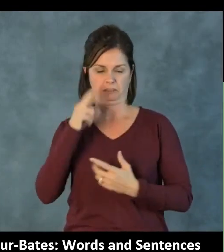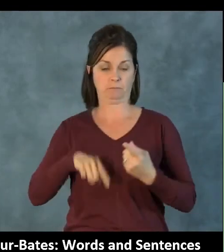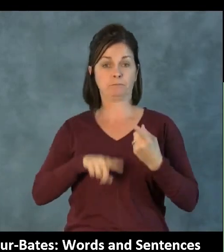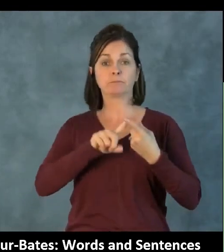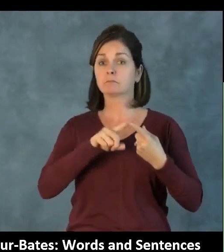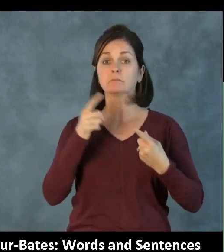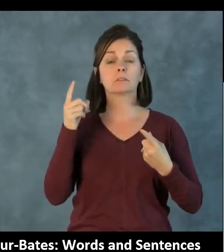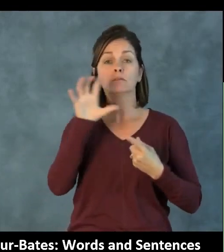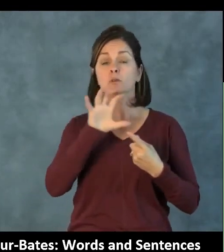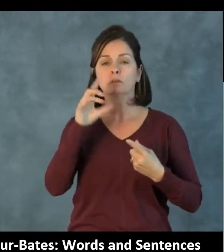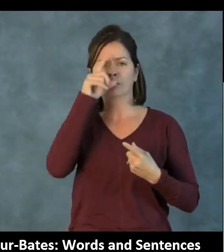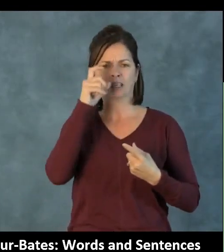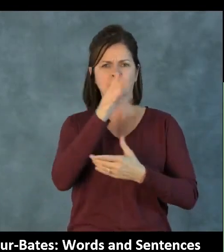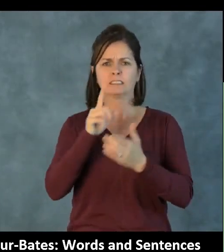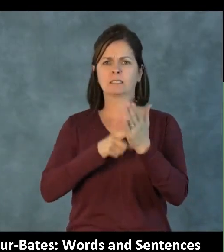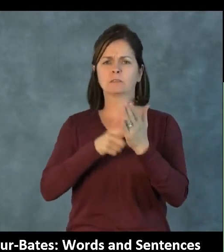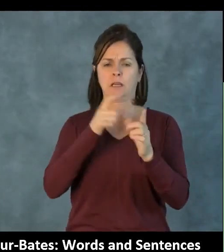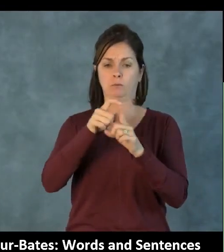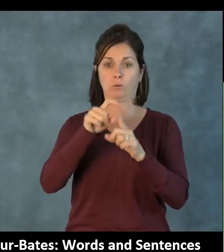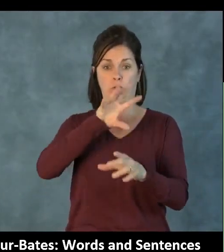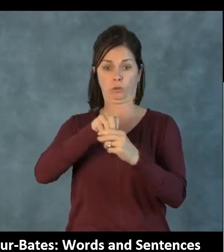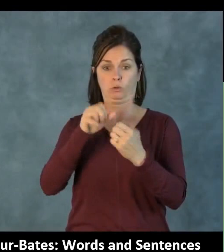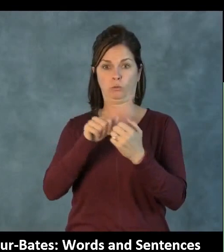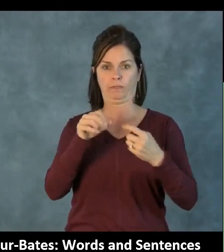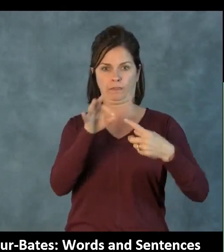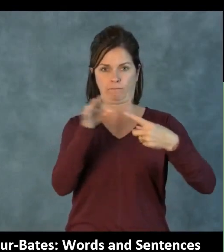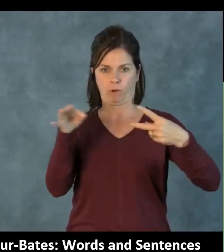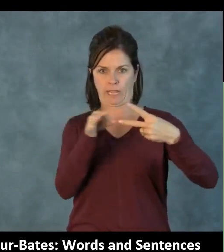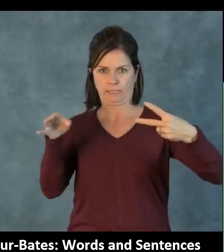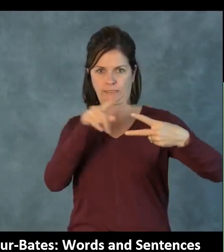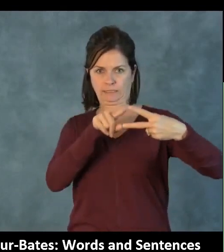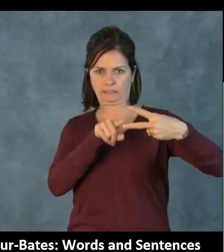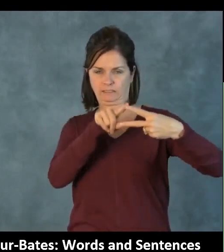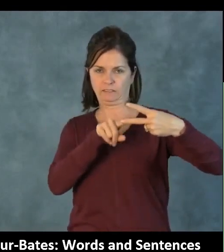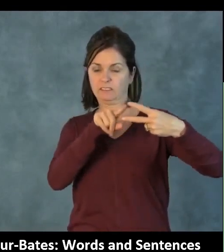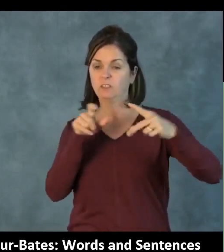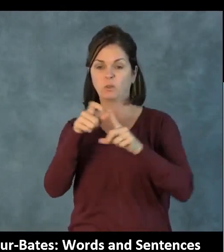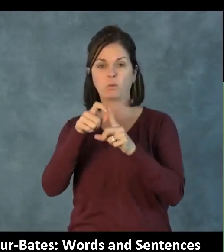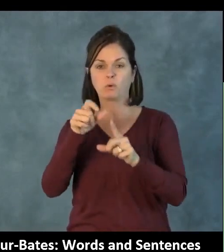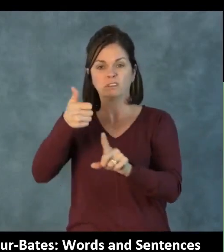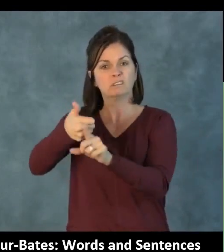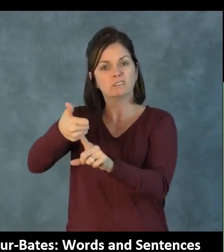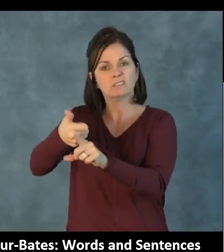One is: sometimes there's words, that are being used in those phrases, that are not words necessarily